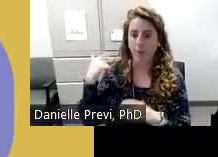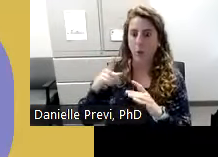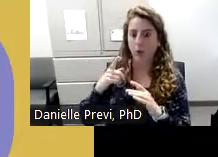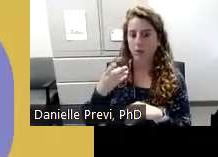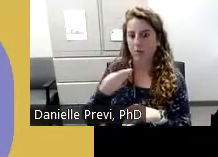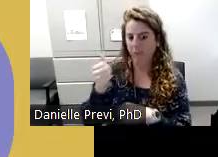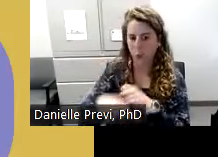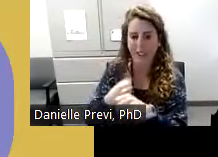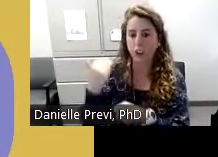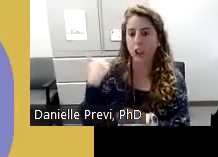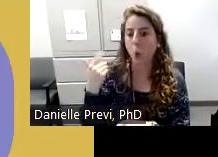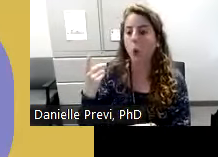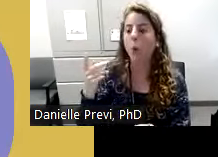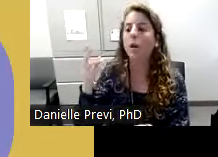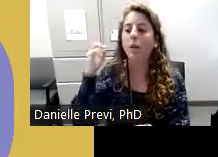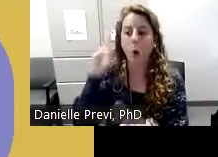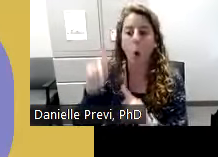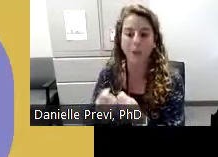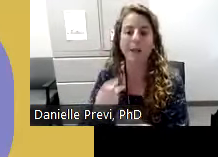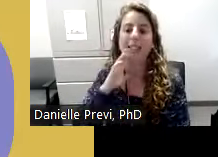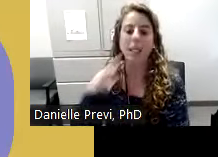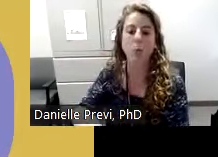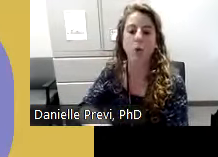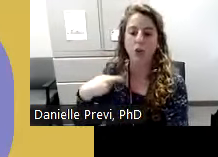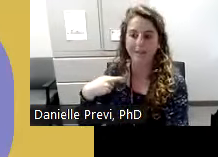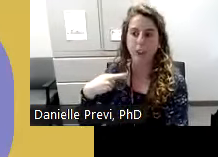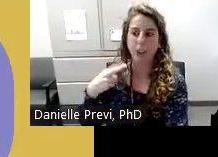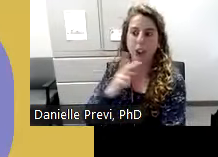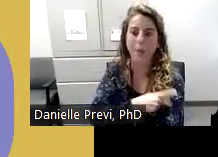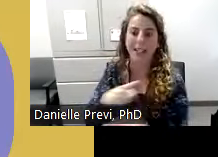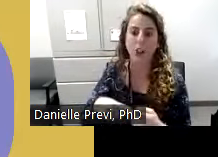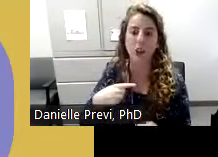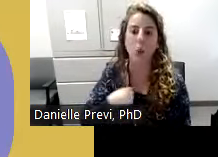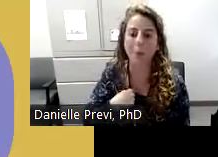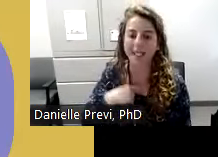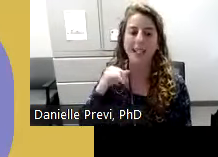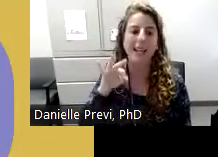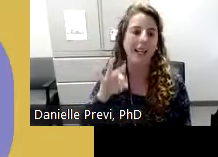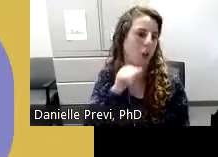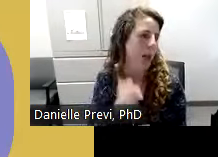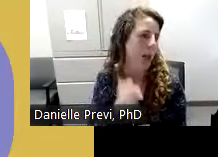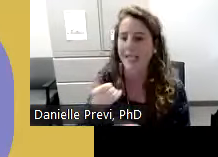within the cochlear implant team a few years ago, the cochlear implant team would refer patients to